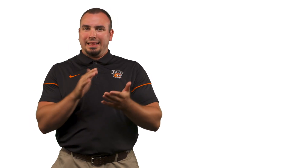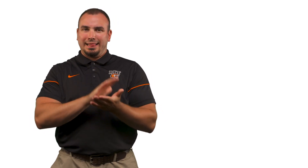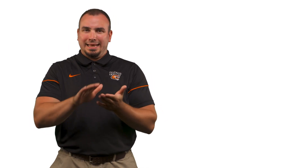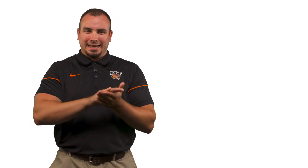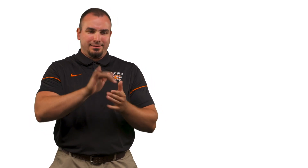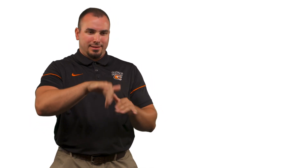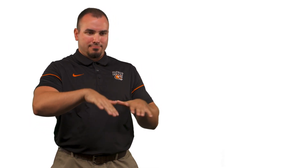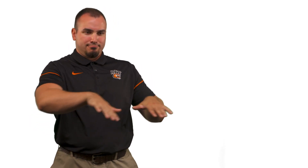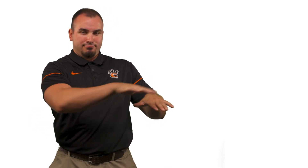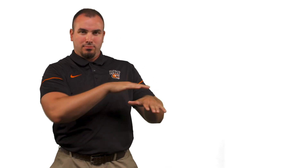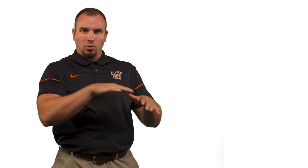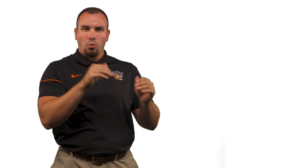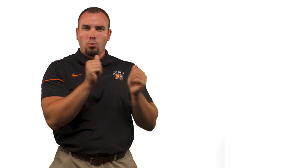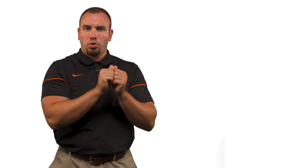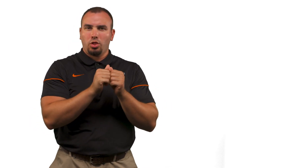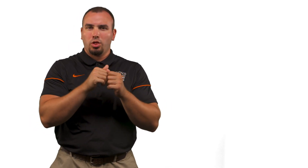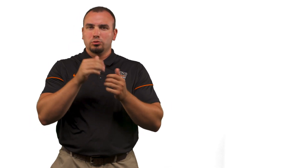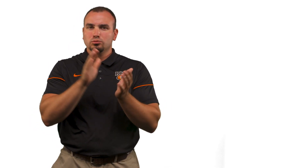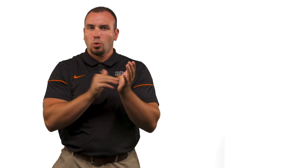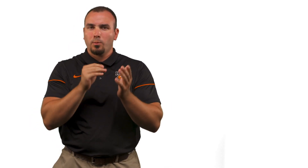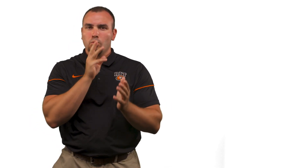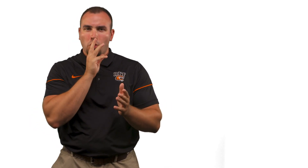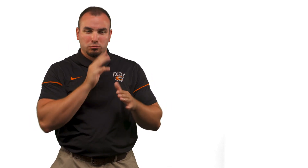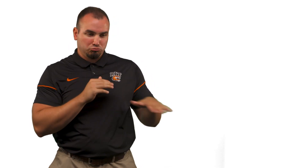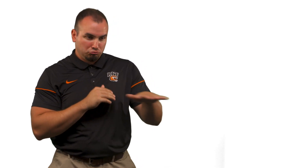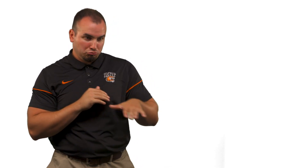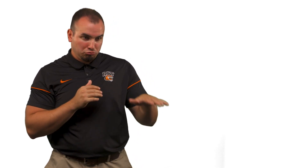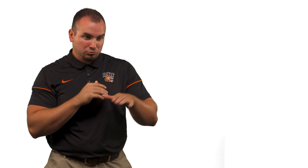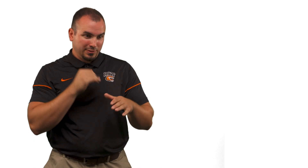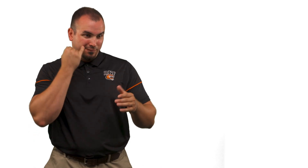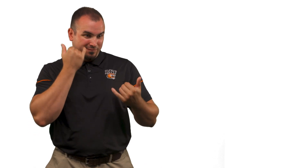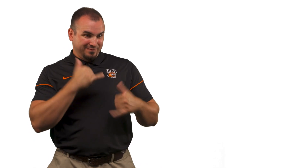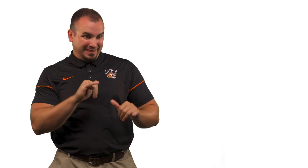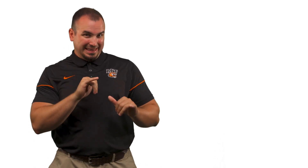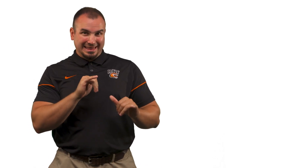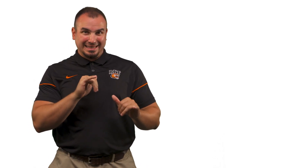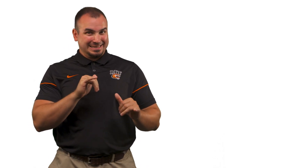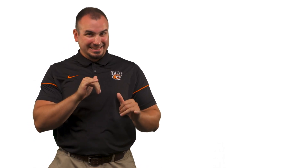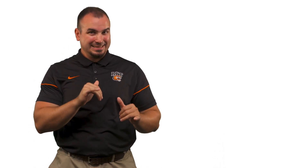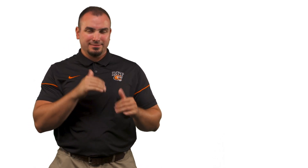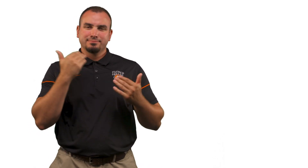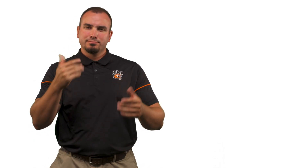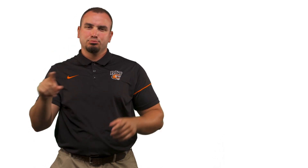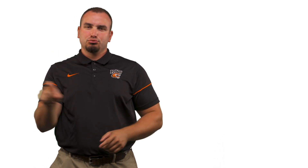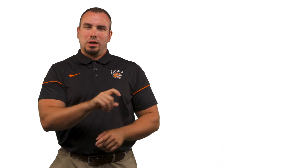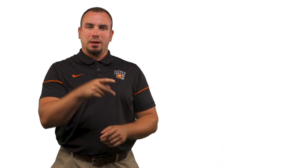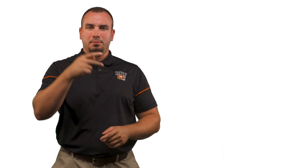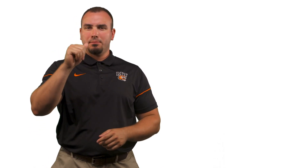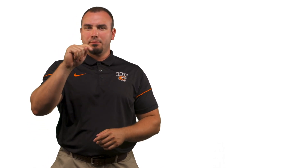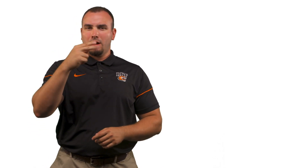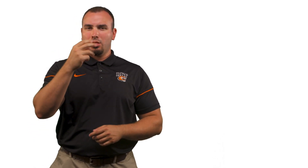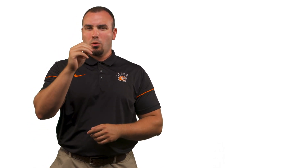Pre-clean the surface to be disinfected with soap and water, if the surface is visibly dirty.